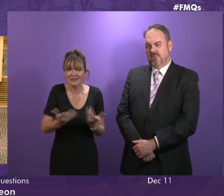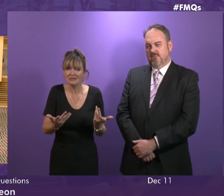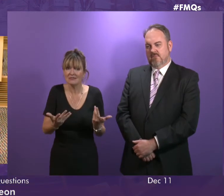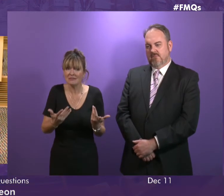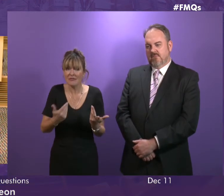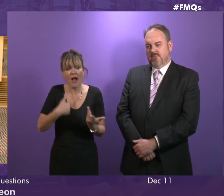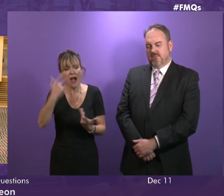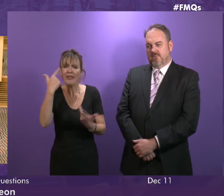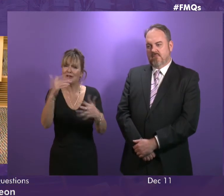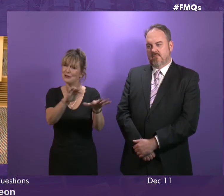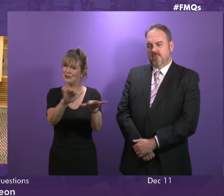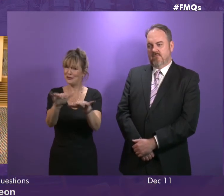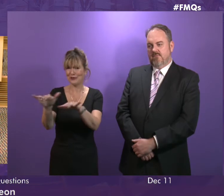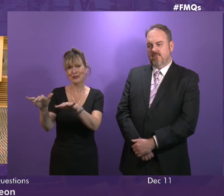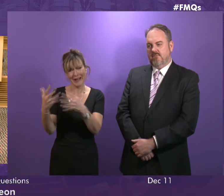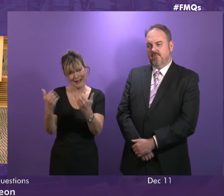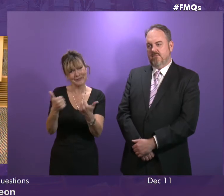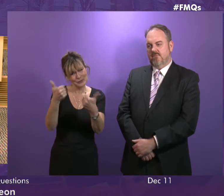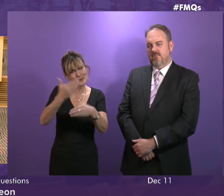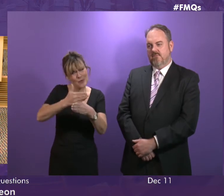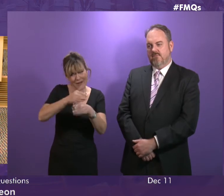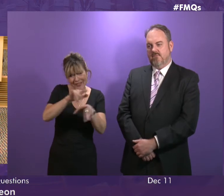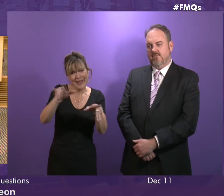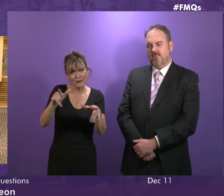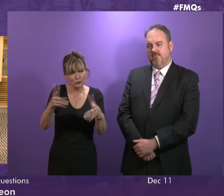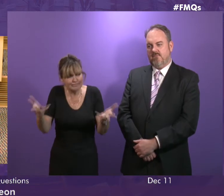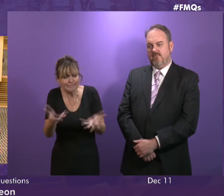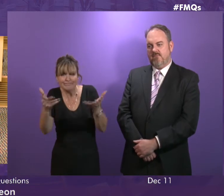A lot of good work is being done to raise awareness of this issue, including, for example,